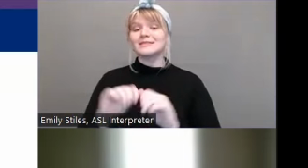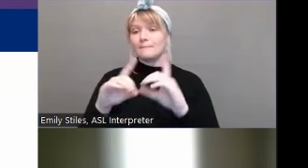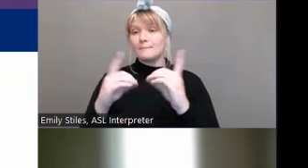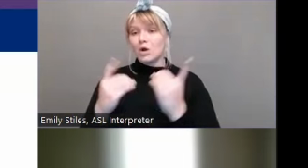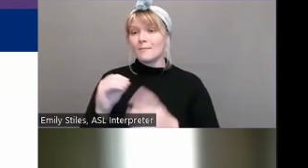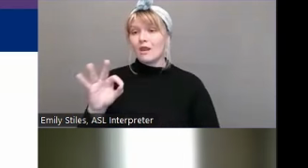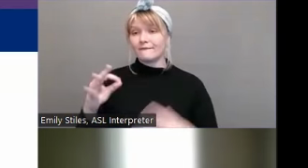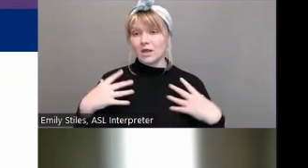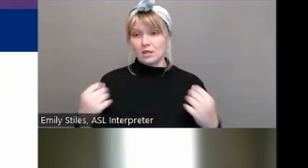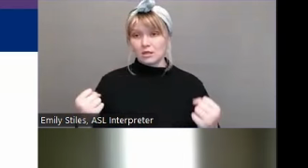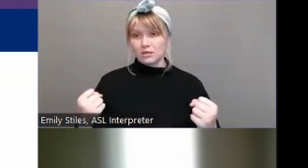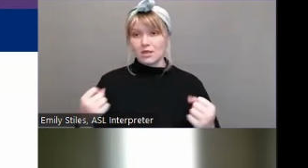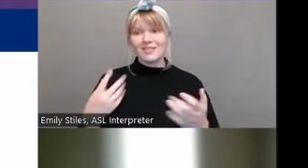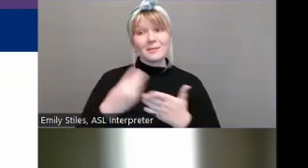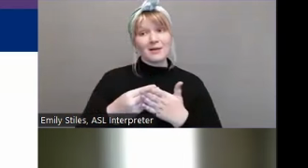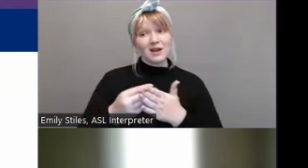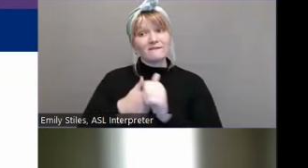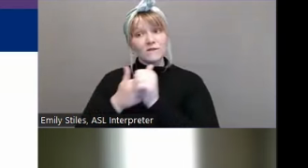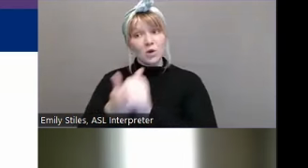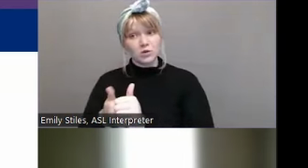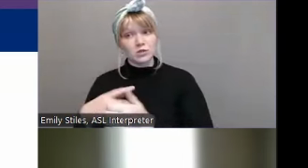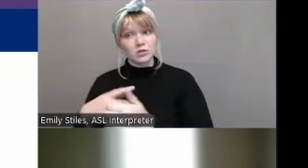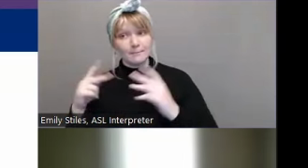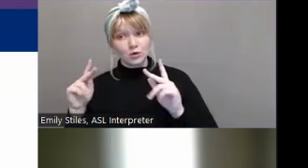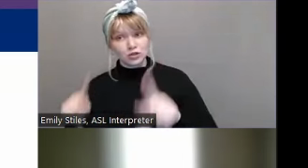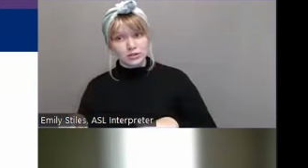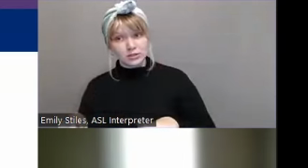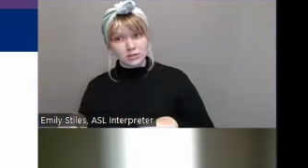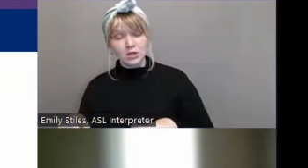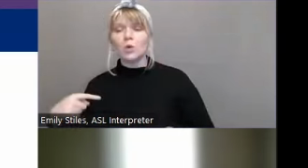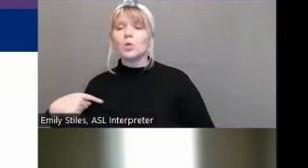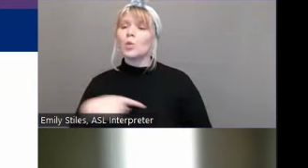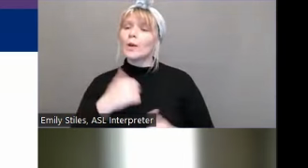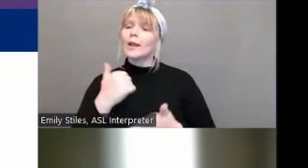We focus a lot on helping people transition out of nursing homes and congregate settings.